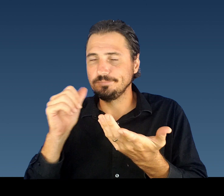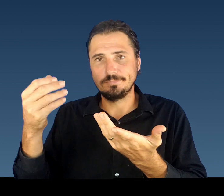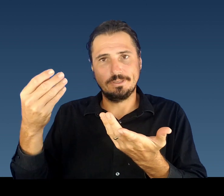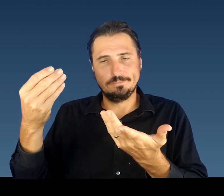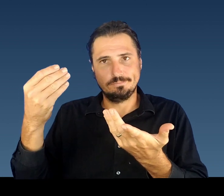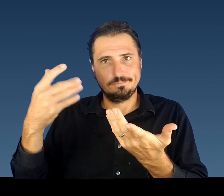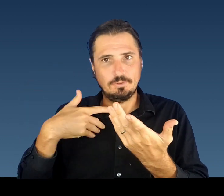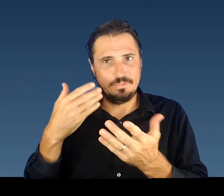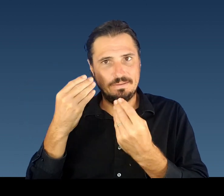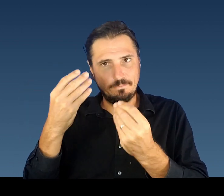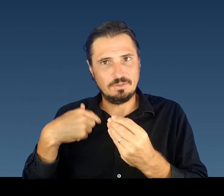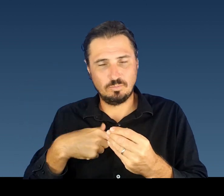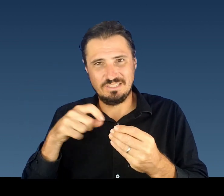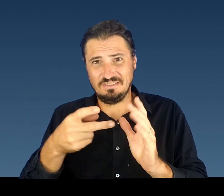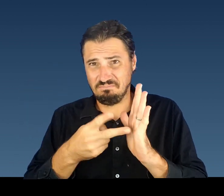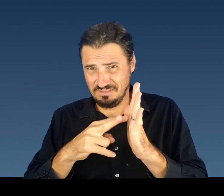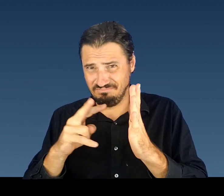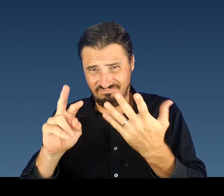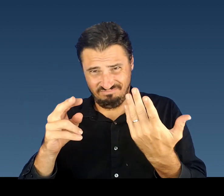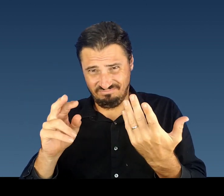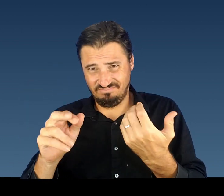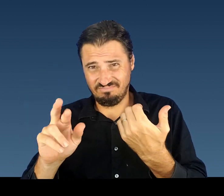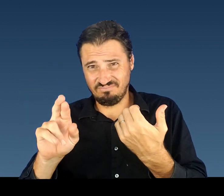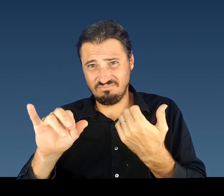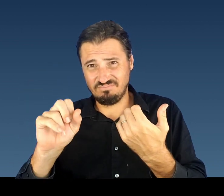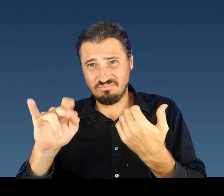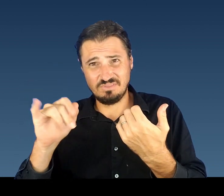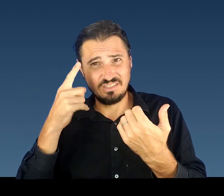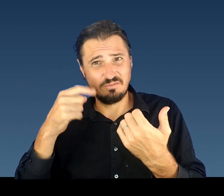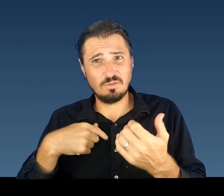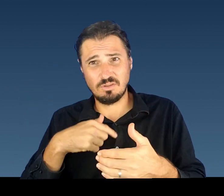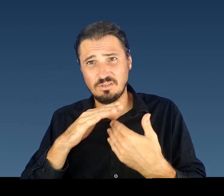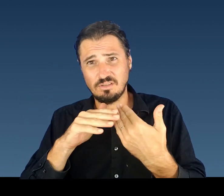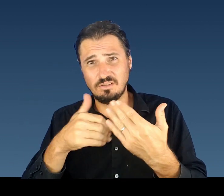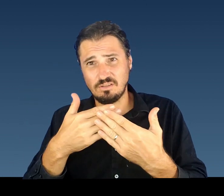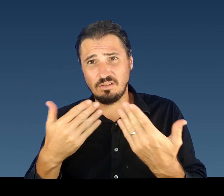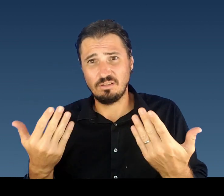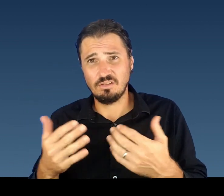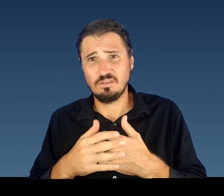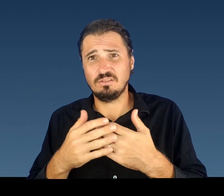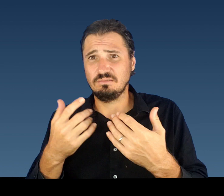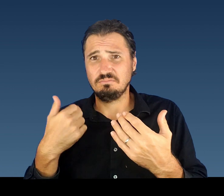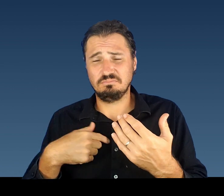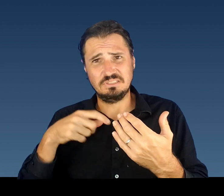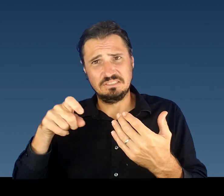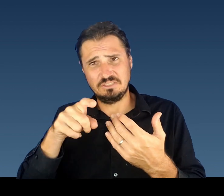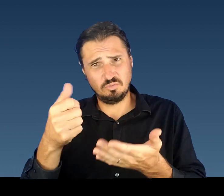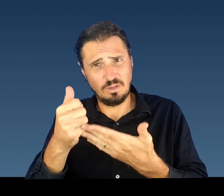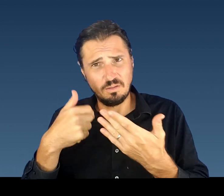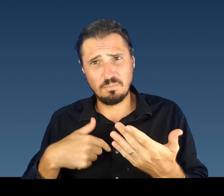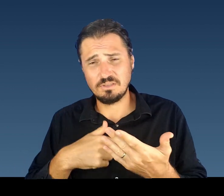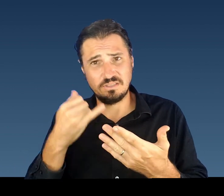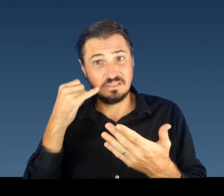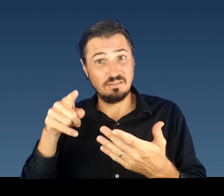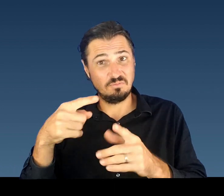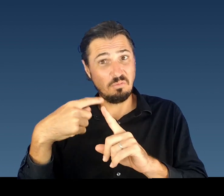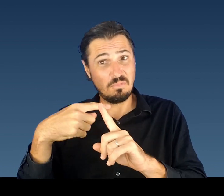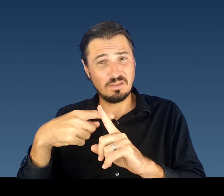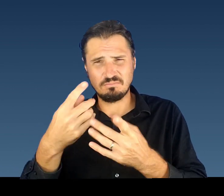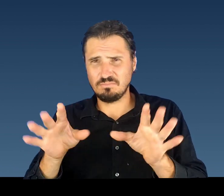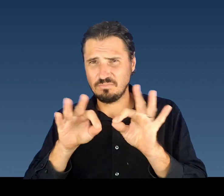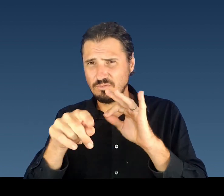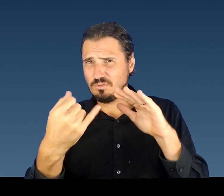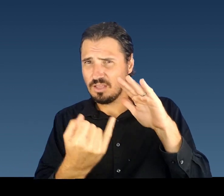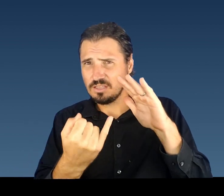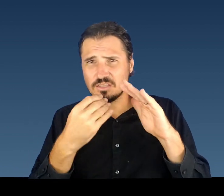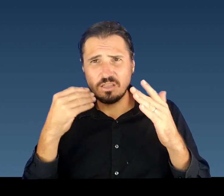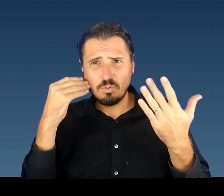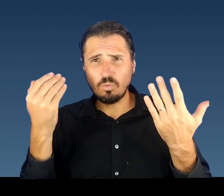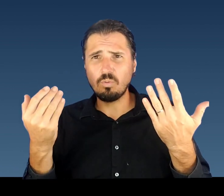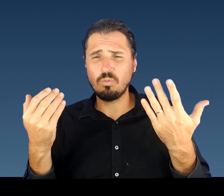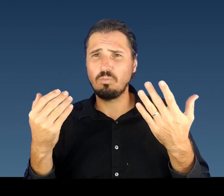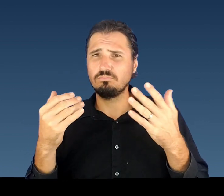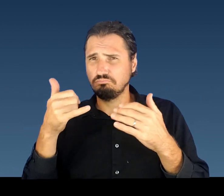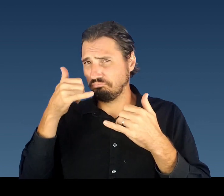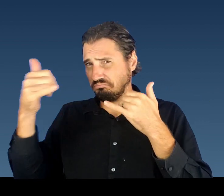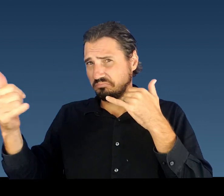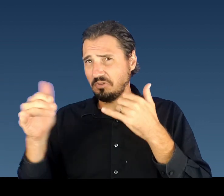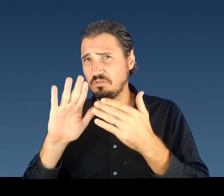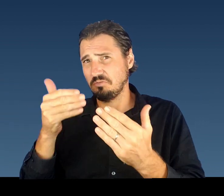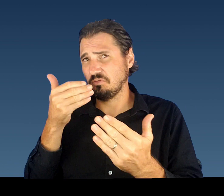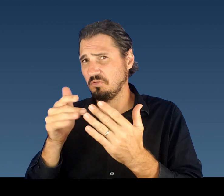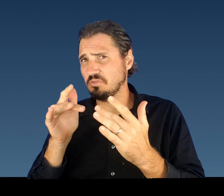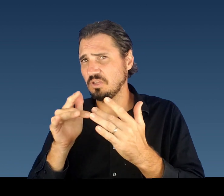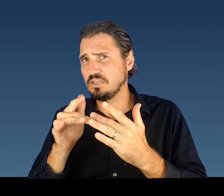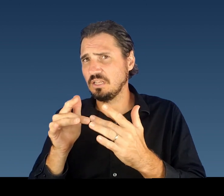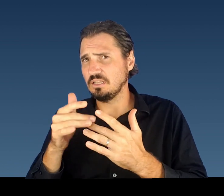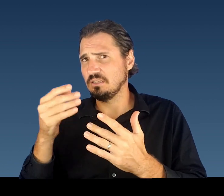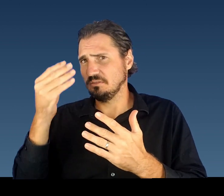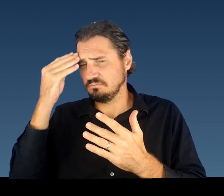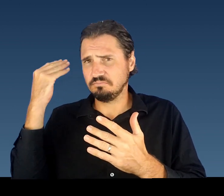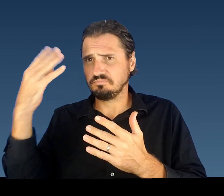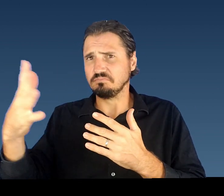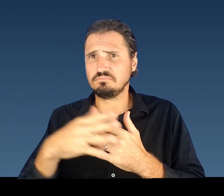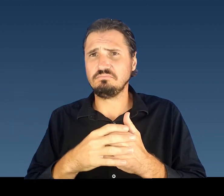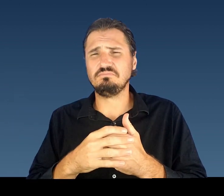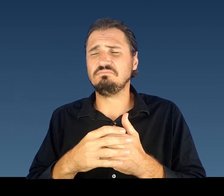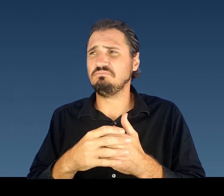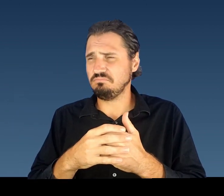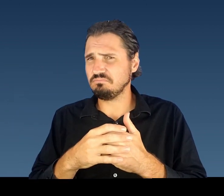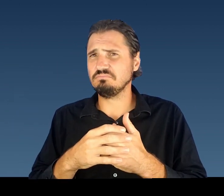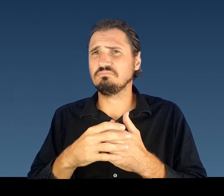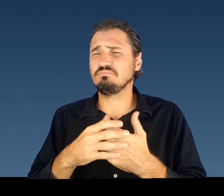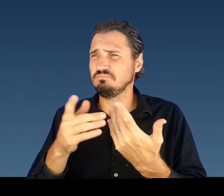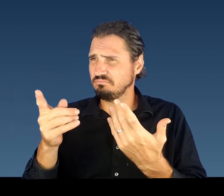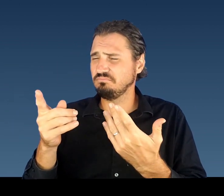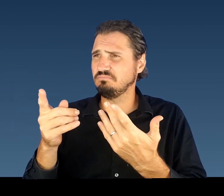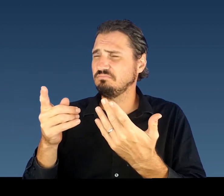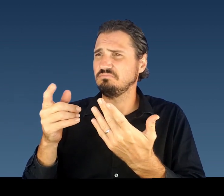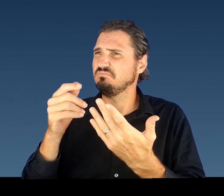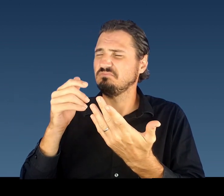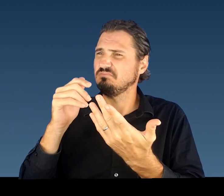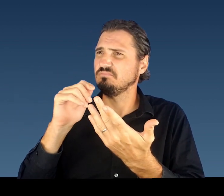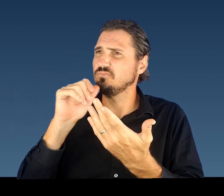volunteers. Now, they’ve been safely administered to hundreds of millions of people around the world in many different countries, with overwhelmingly positive and safe results. All three vaccines